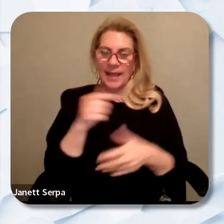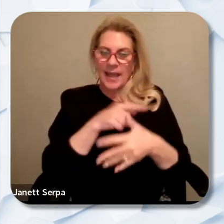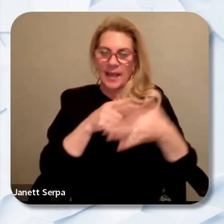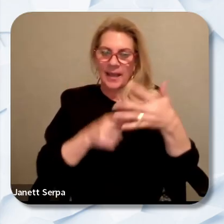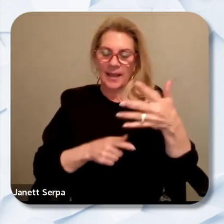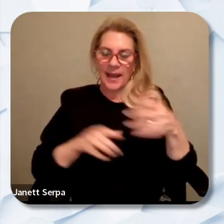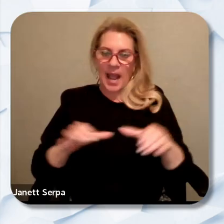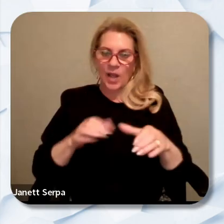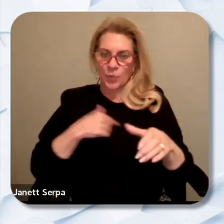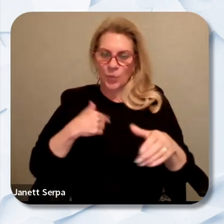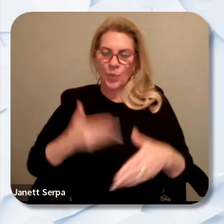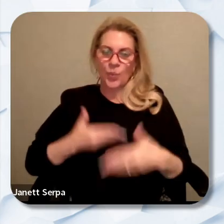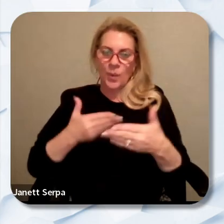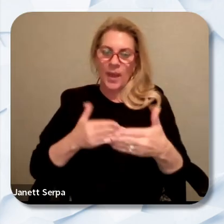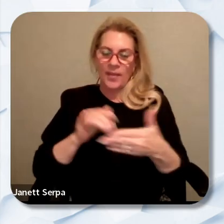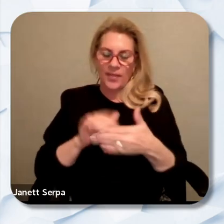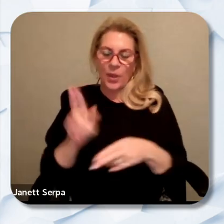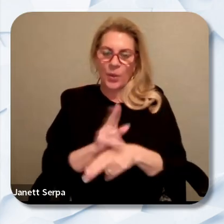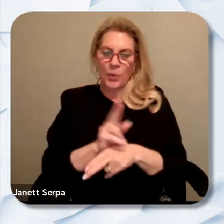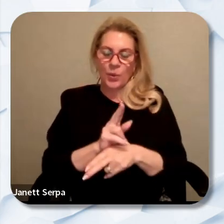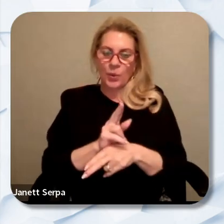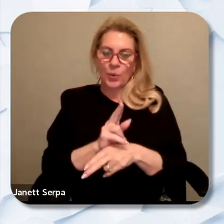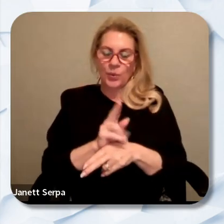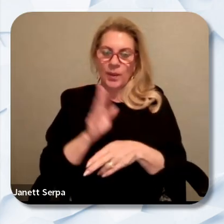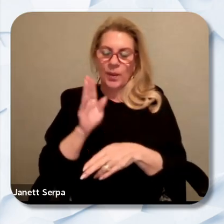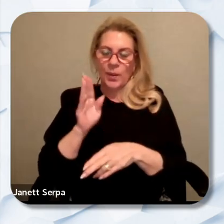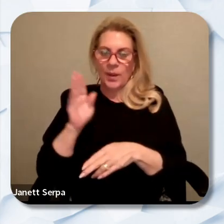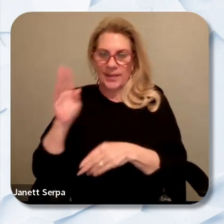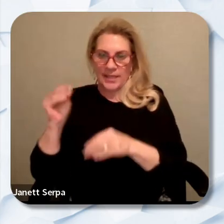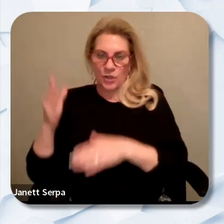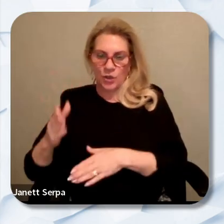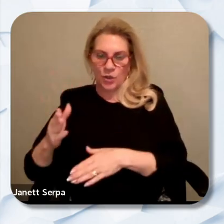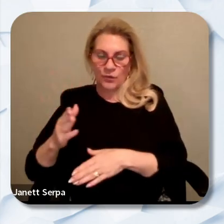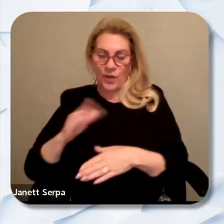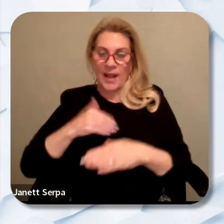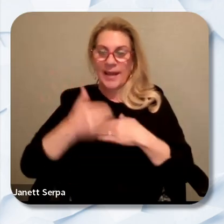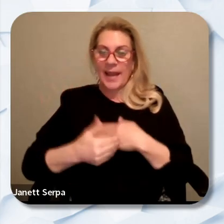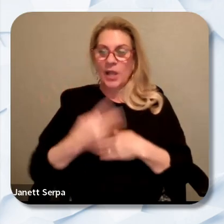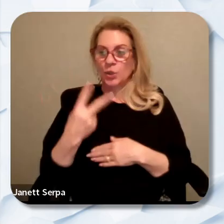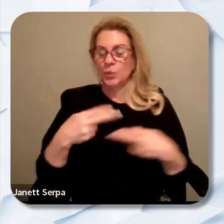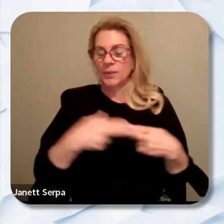recommended that they be taken by teachers. So for the next two slides we'll look at those 10